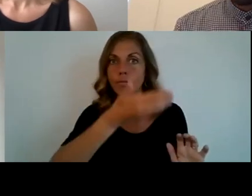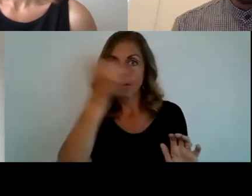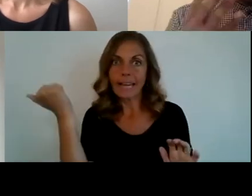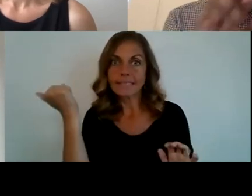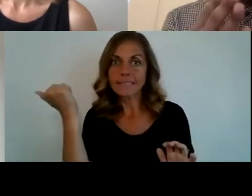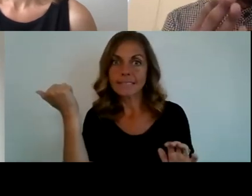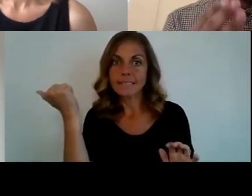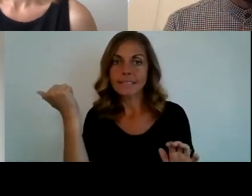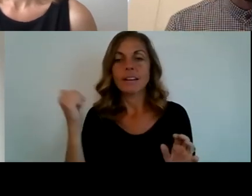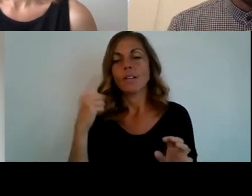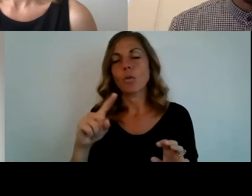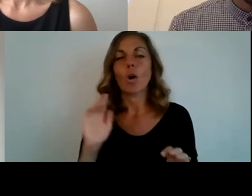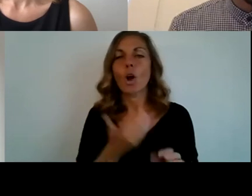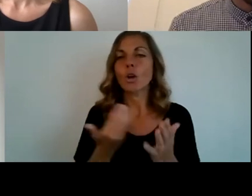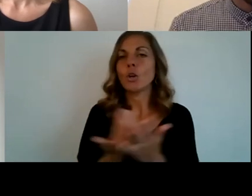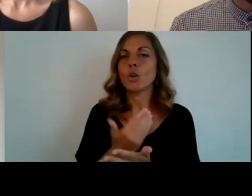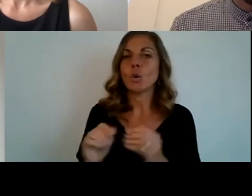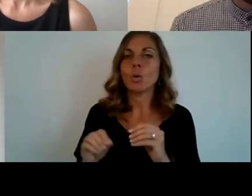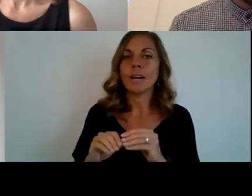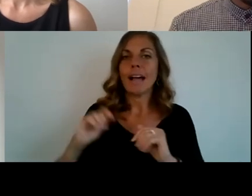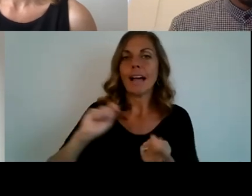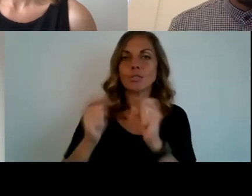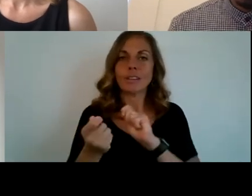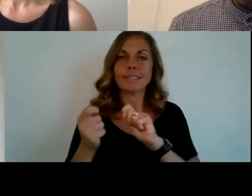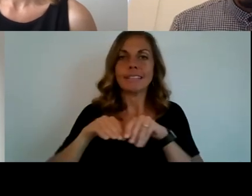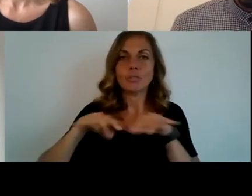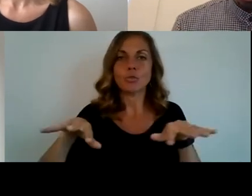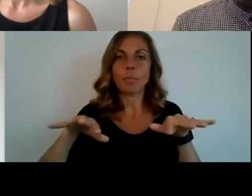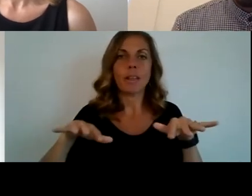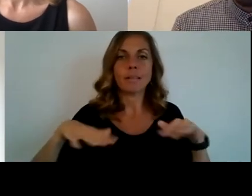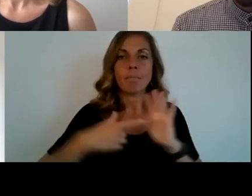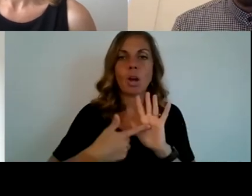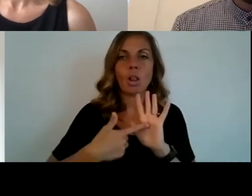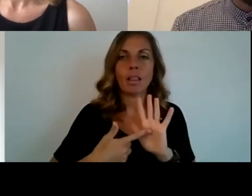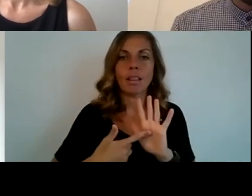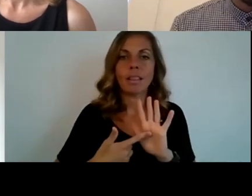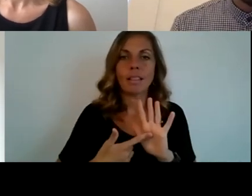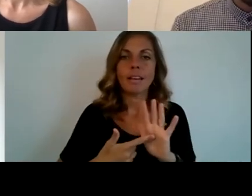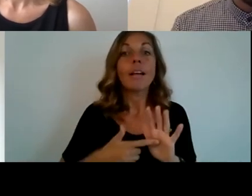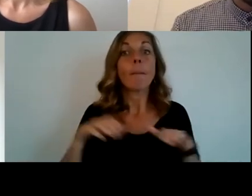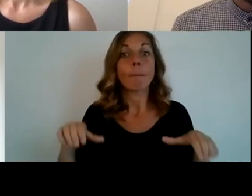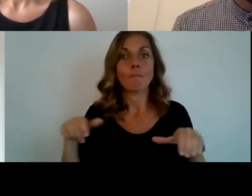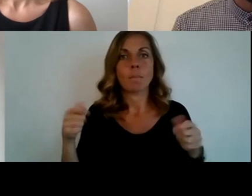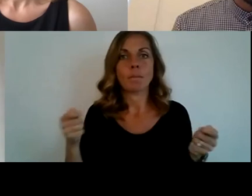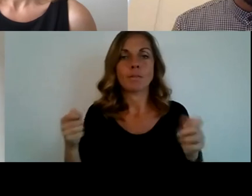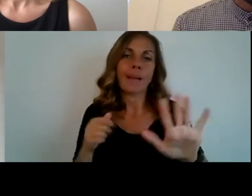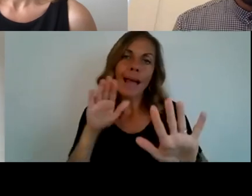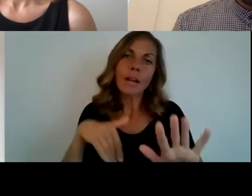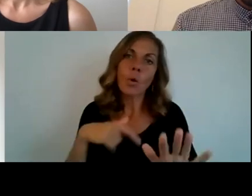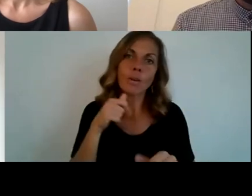and I know it's something Rachel wanted to talk about in our pre in our kind of pre chat was about performance management. And I know we don't have time to go in there now. But